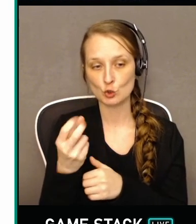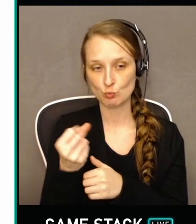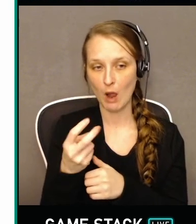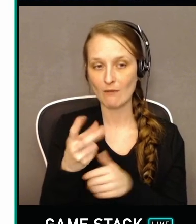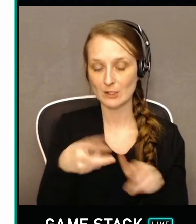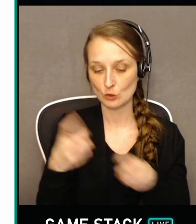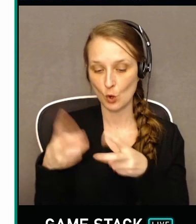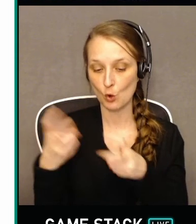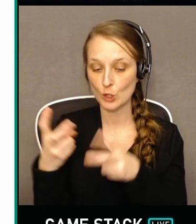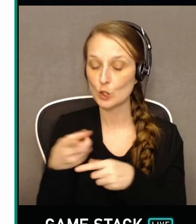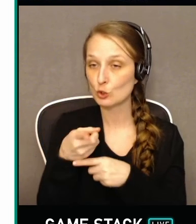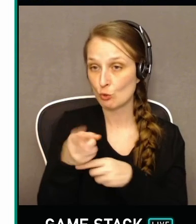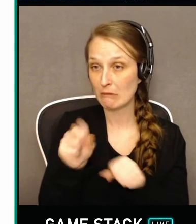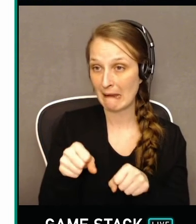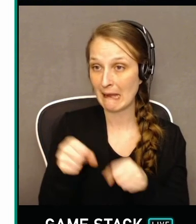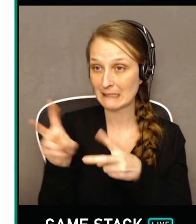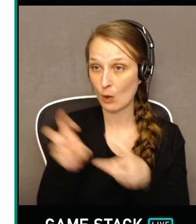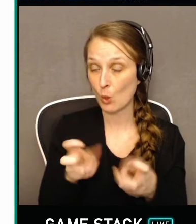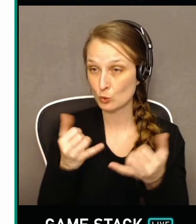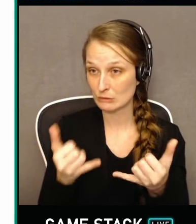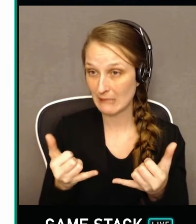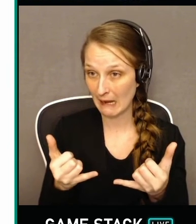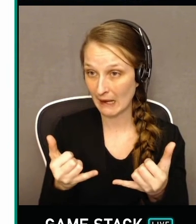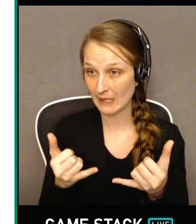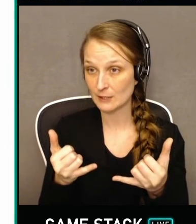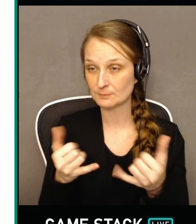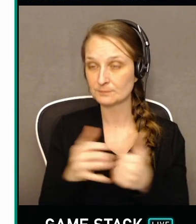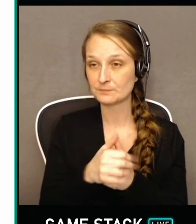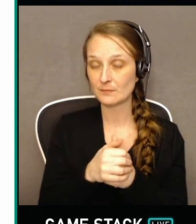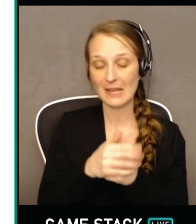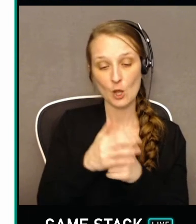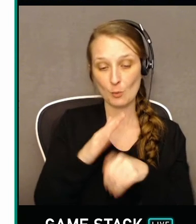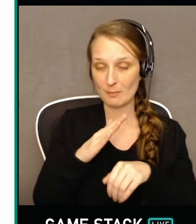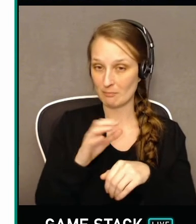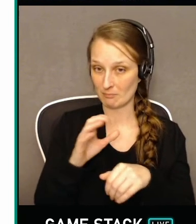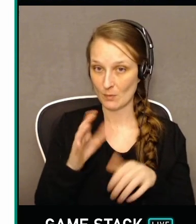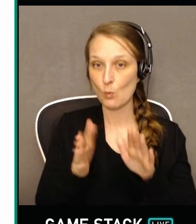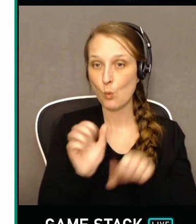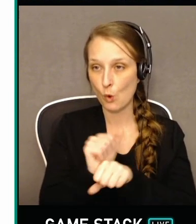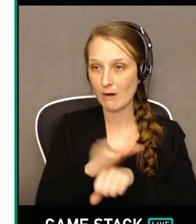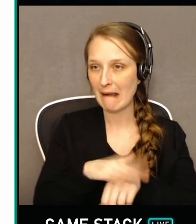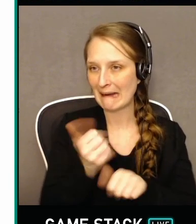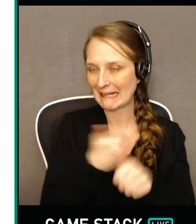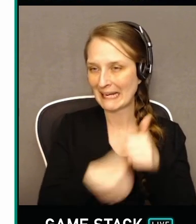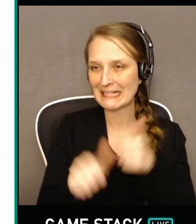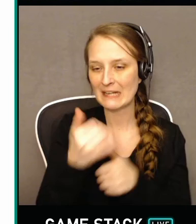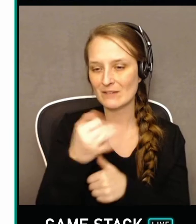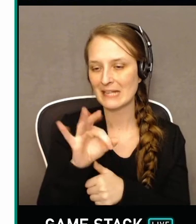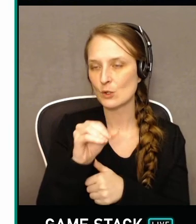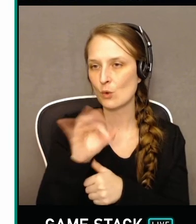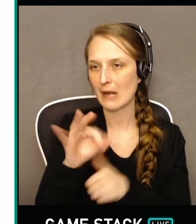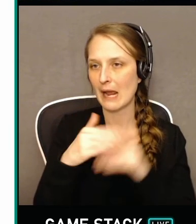download today, this H result will be S OK on any machine with the 1909 OS or higher with supported hardware or drivers,